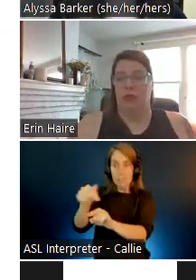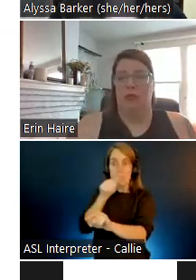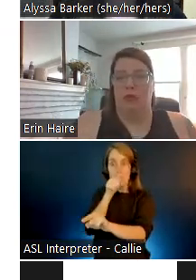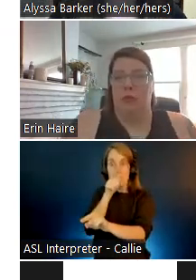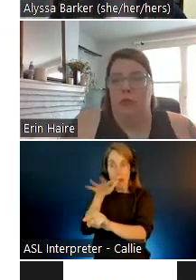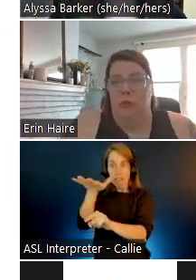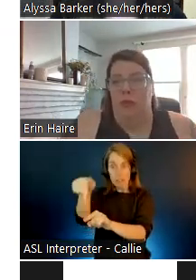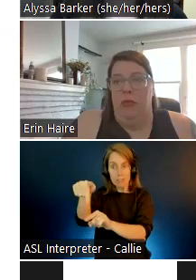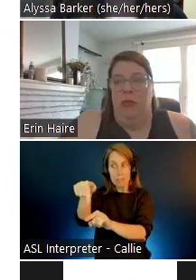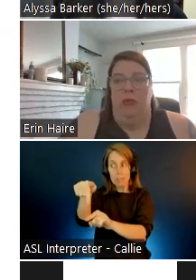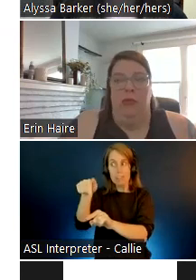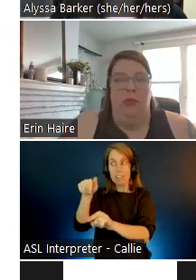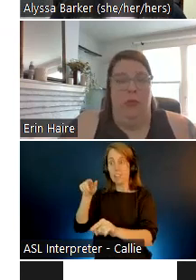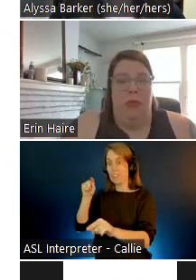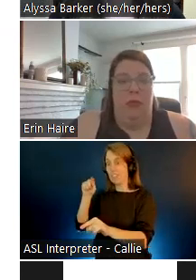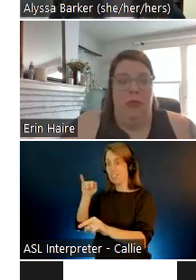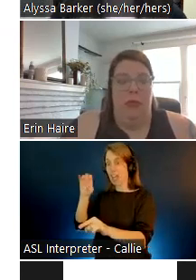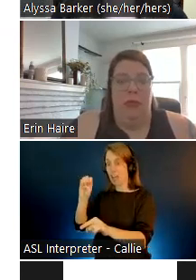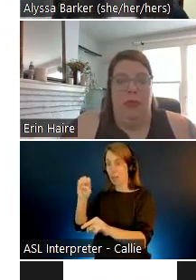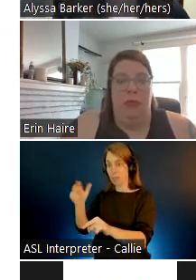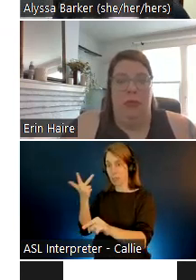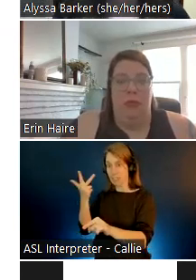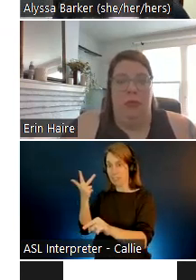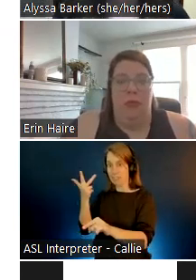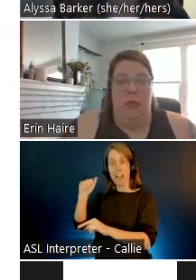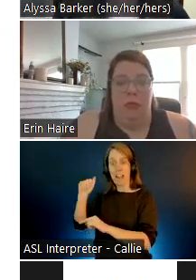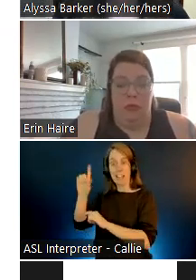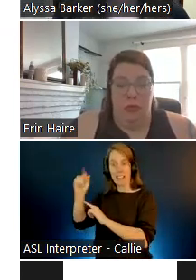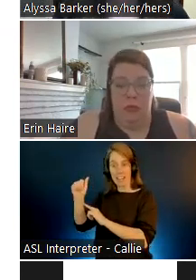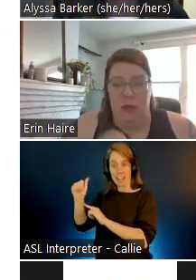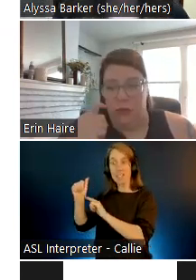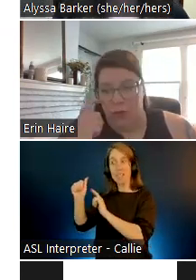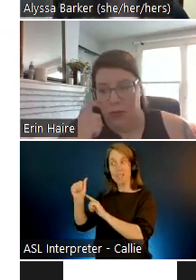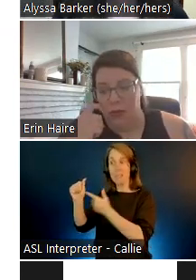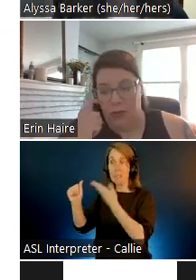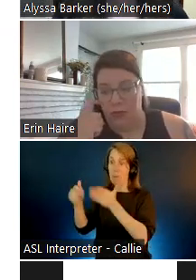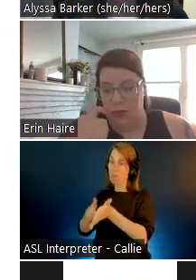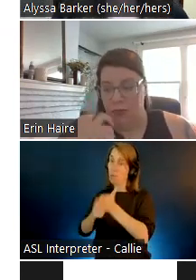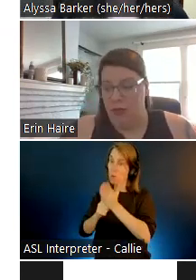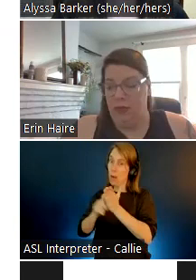might require that office to be accessible um if it's a public